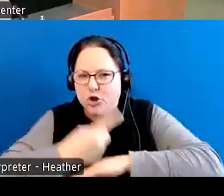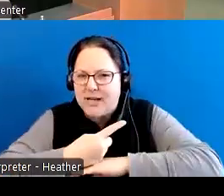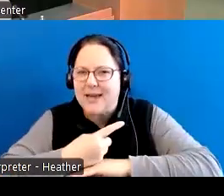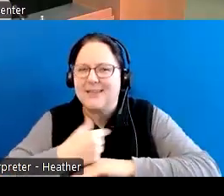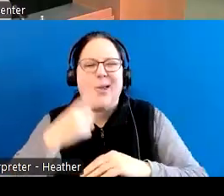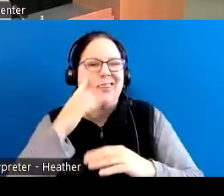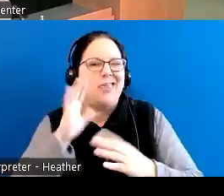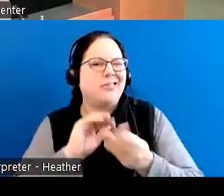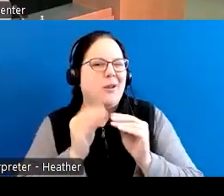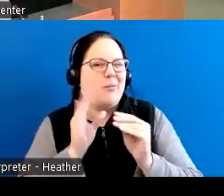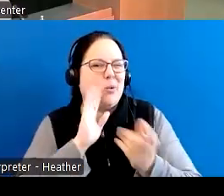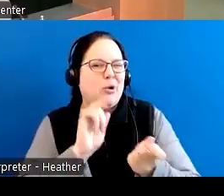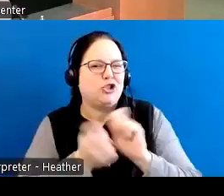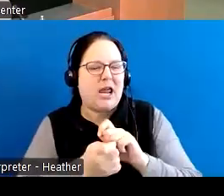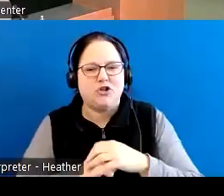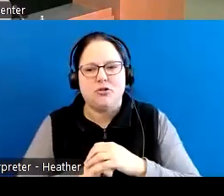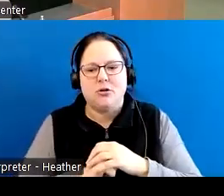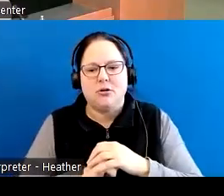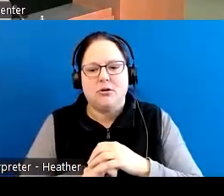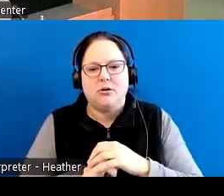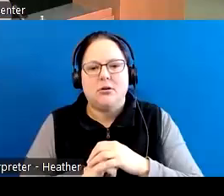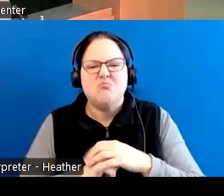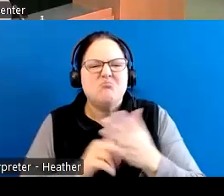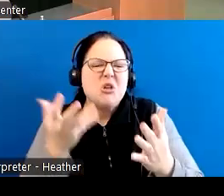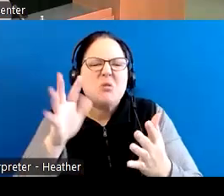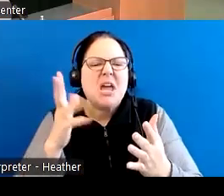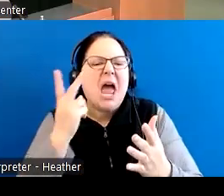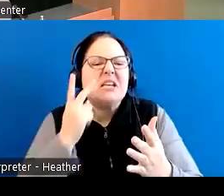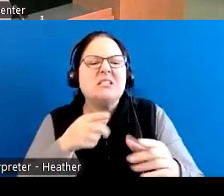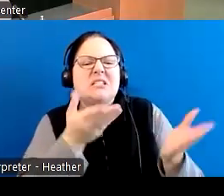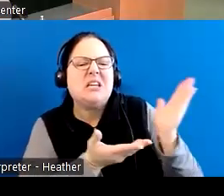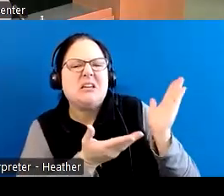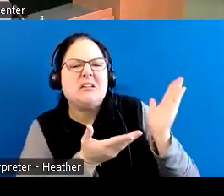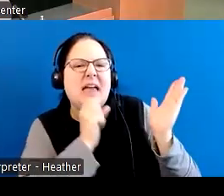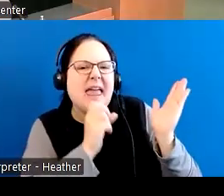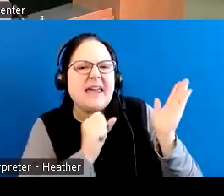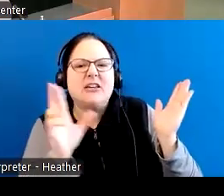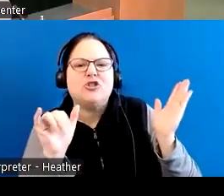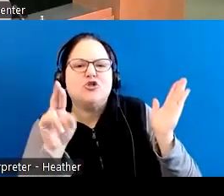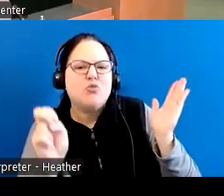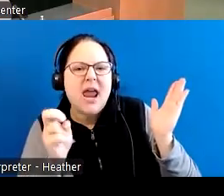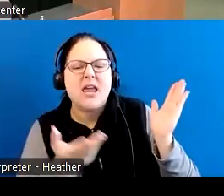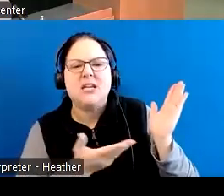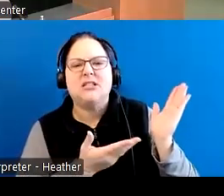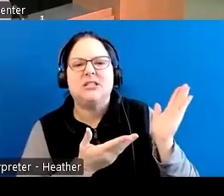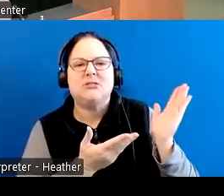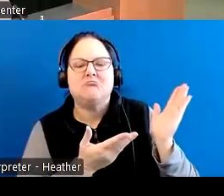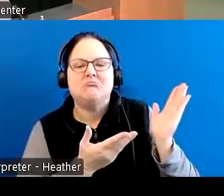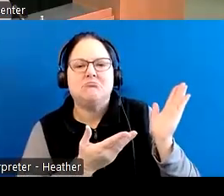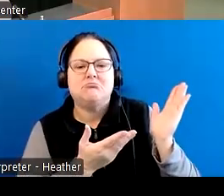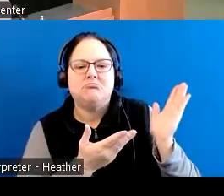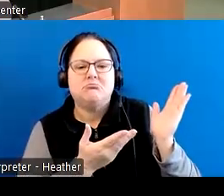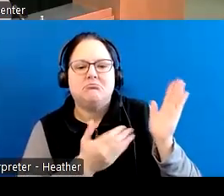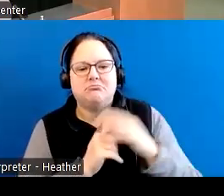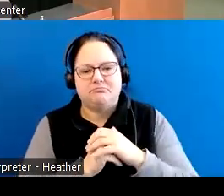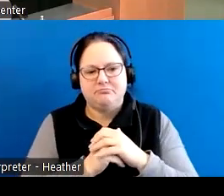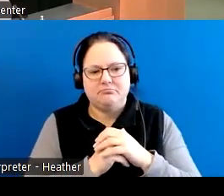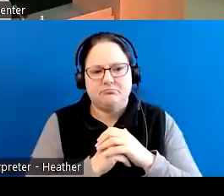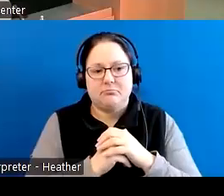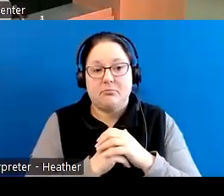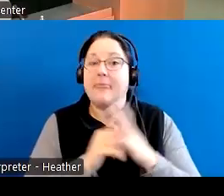bit. Um you can kind of see the graphs of the the mean age race. Um and so our length of stay in